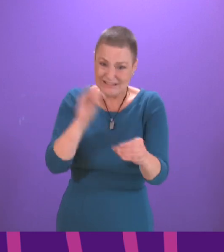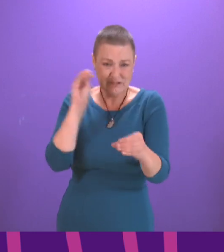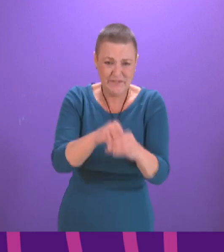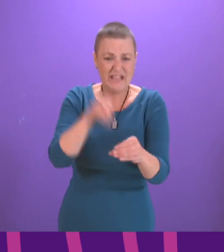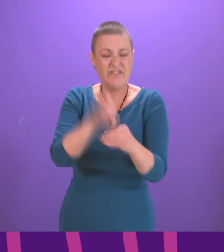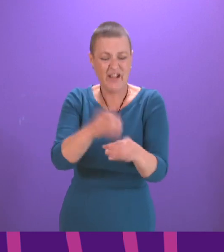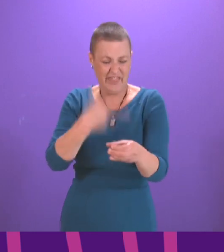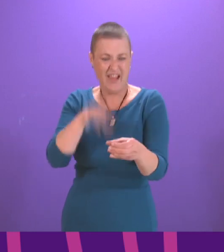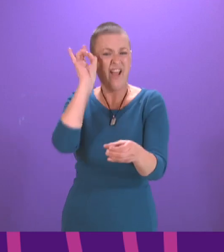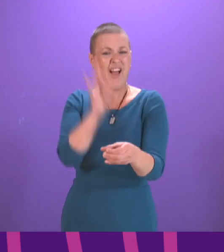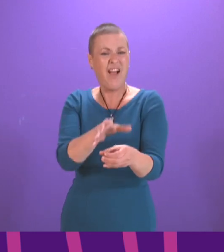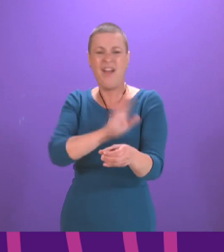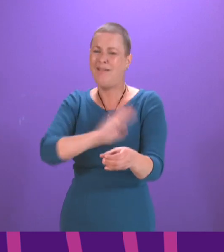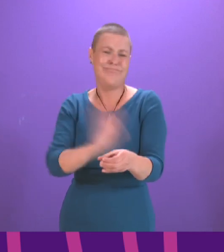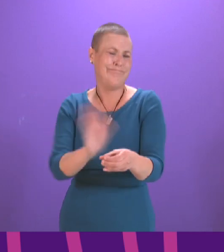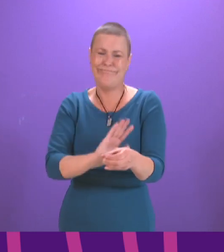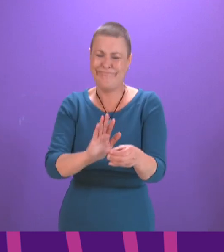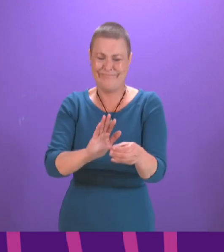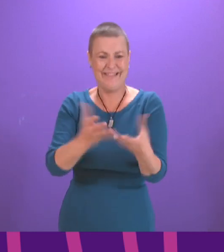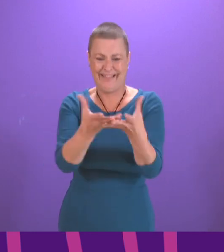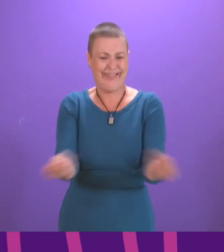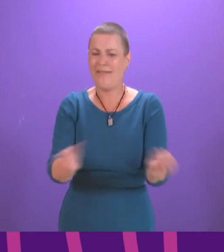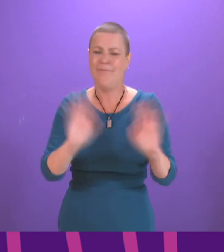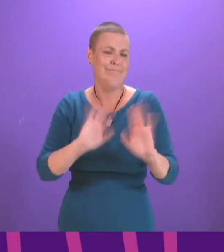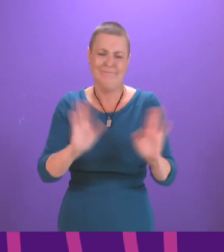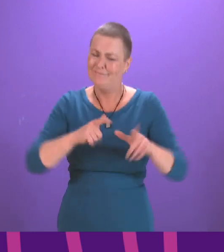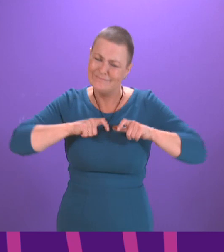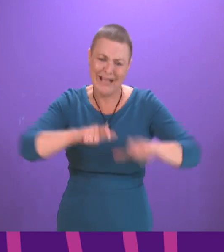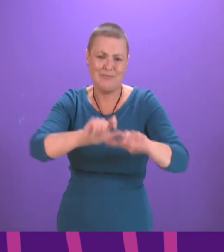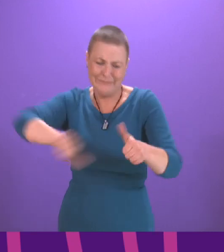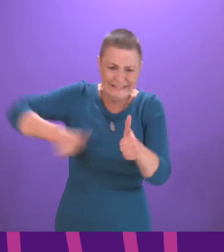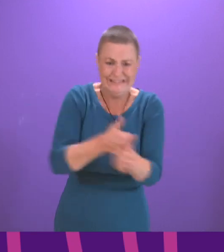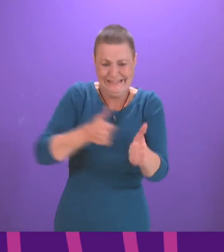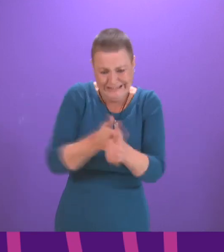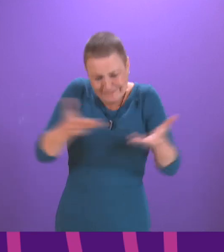blithely let the business go to the wall now. We will continue to do what we can, but we